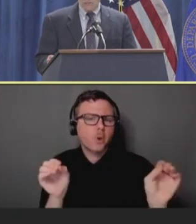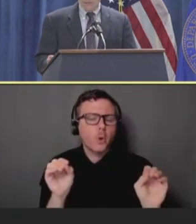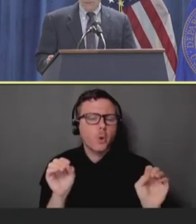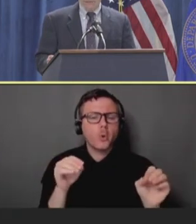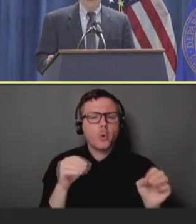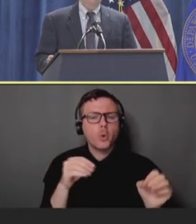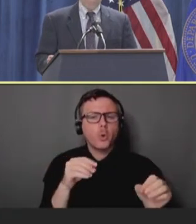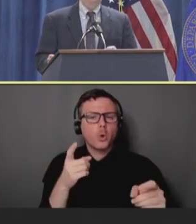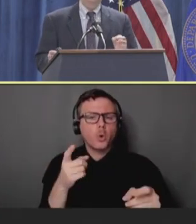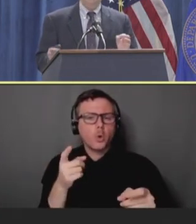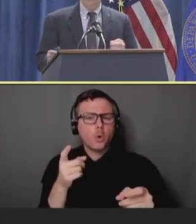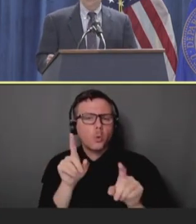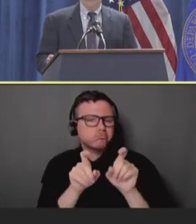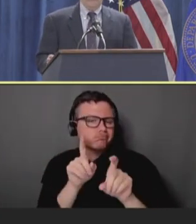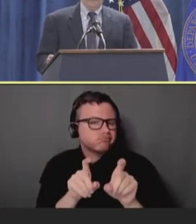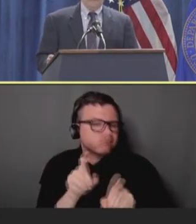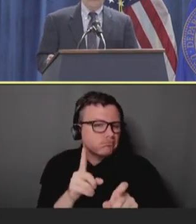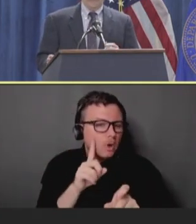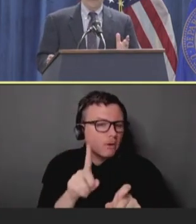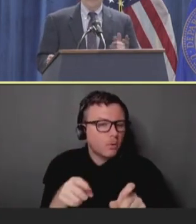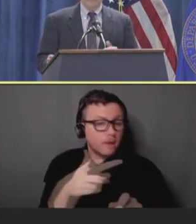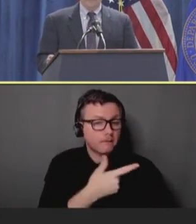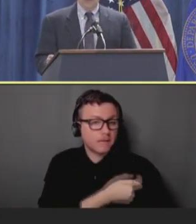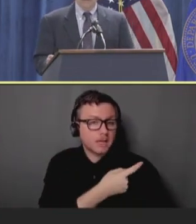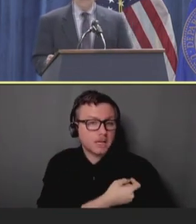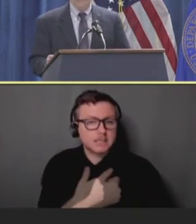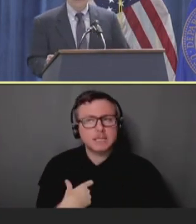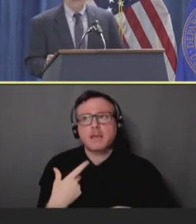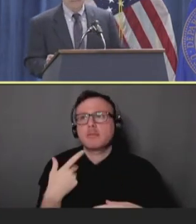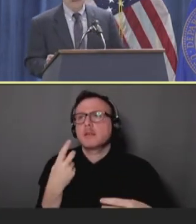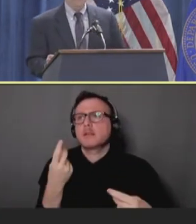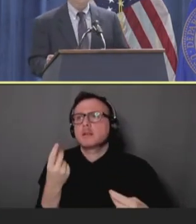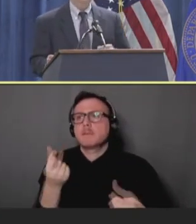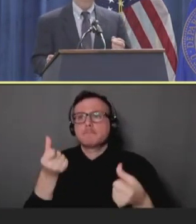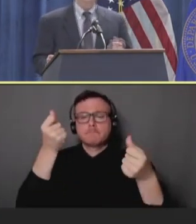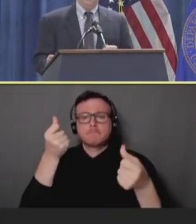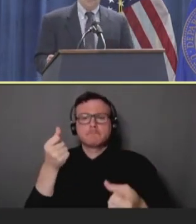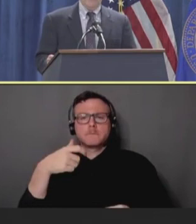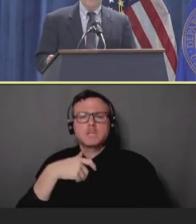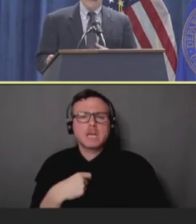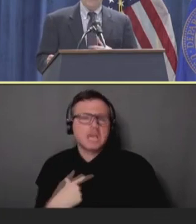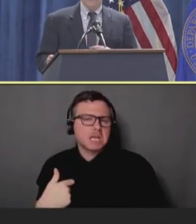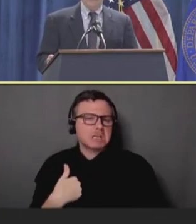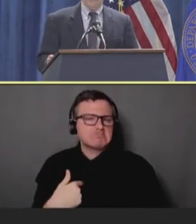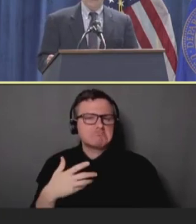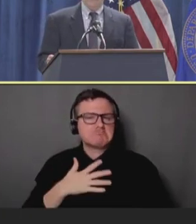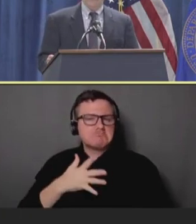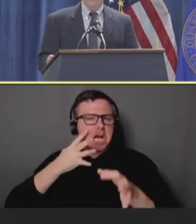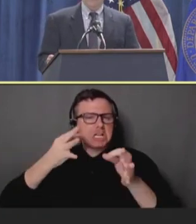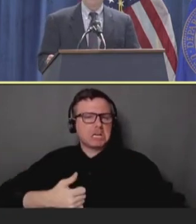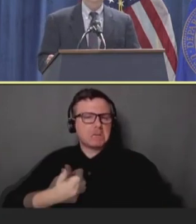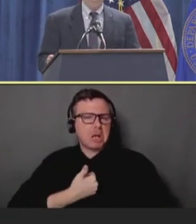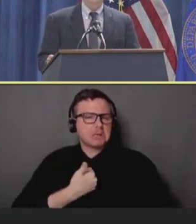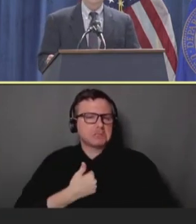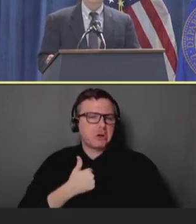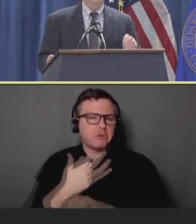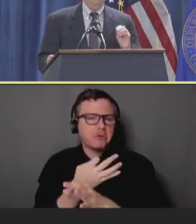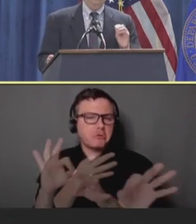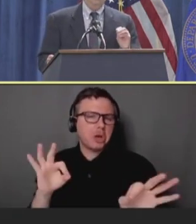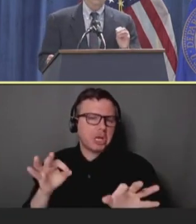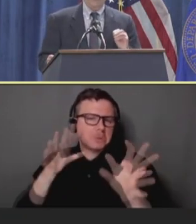suddenly, issues of freedom of choice, charges regarding vaccine safety took on a real political